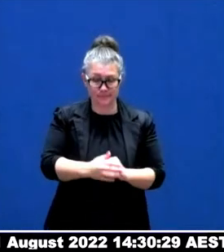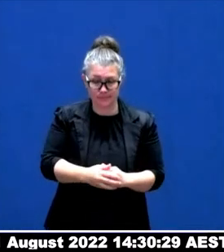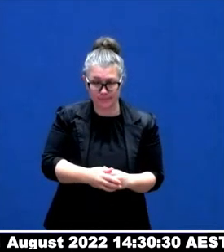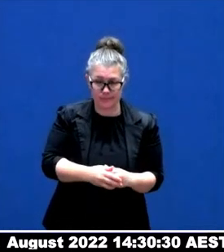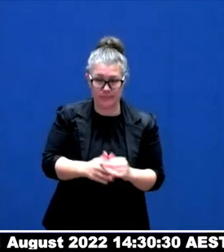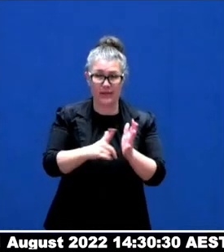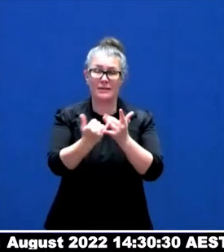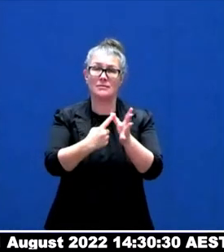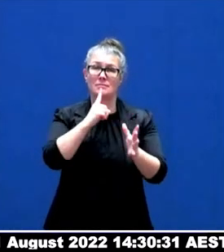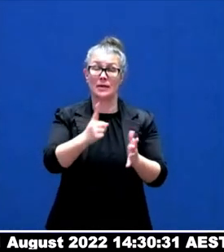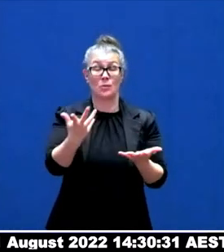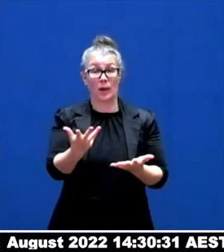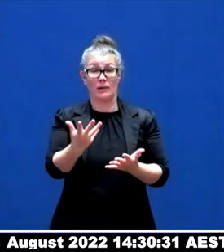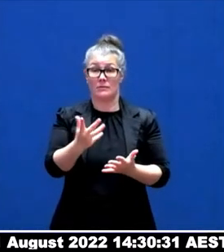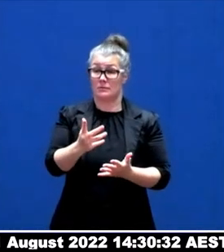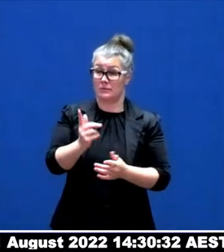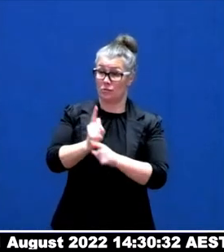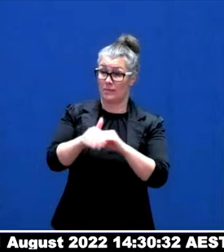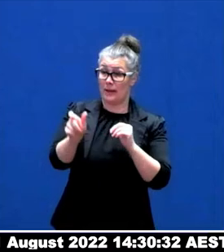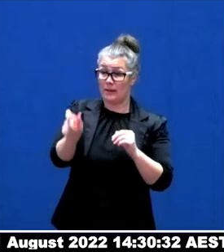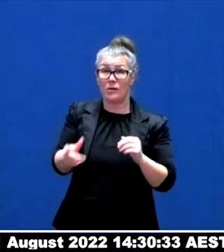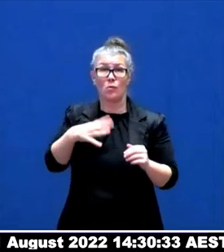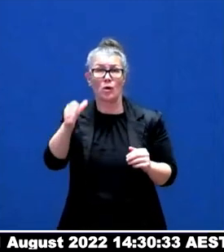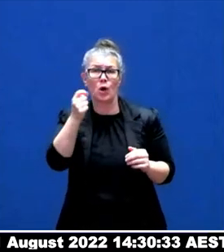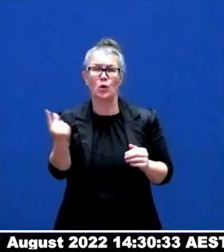responsible, we wouldn't put that in the lap of the participant.